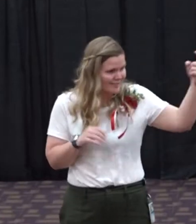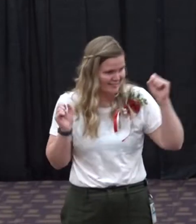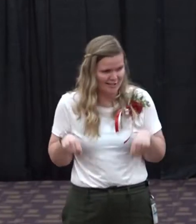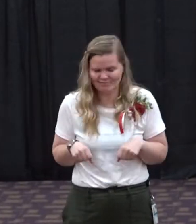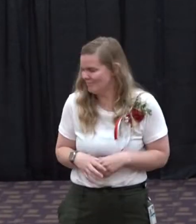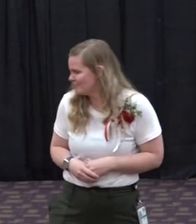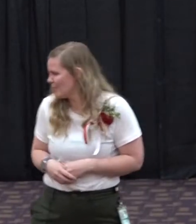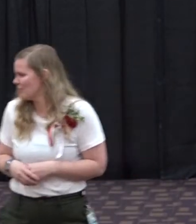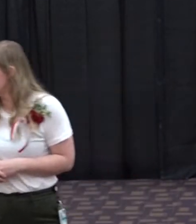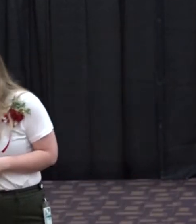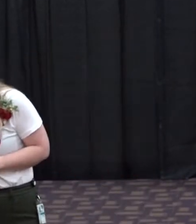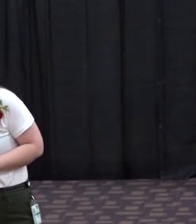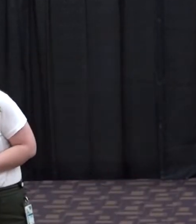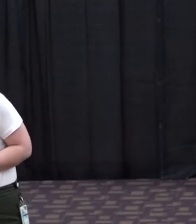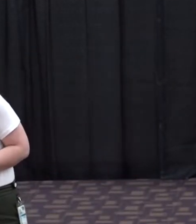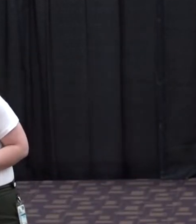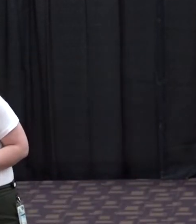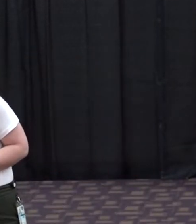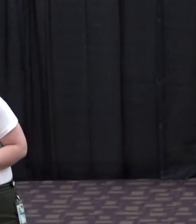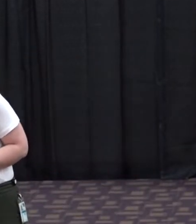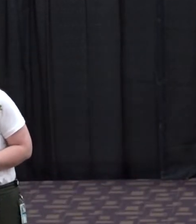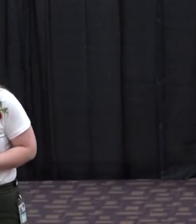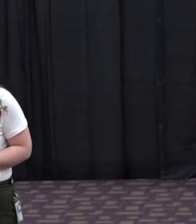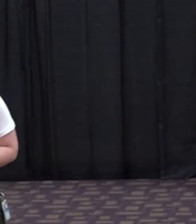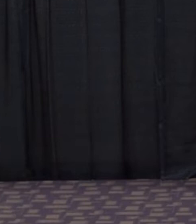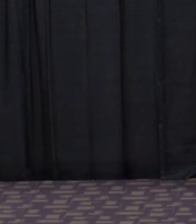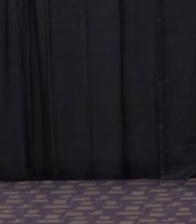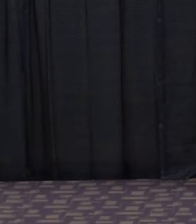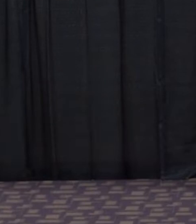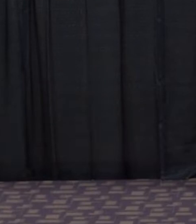You, like a piece of clay, are going to change and follow your dreams.